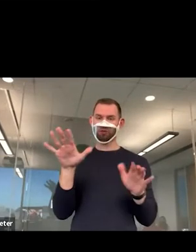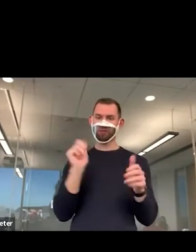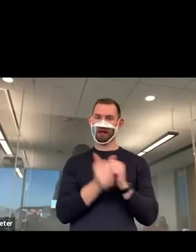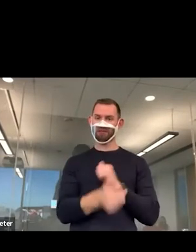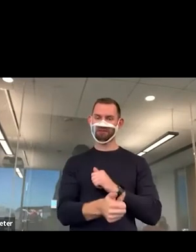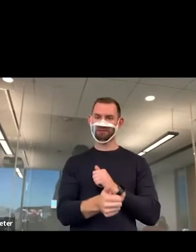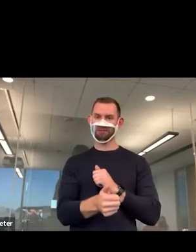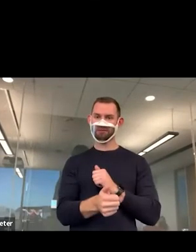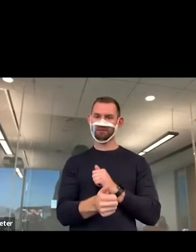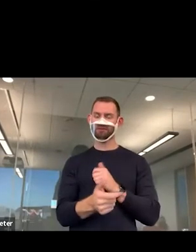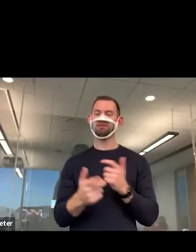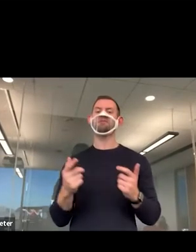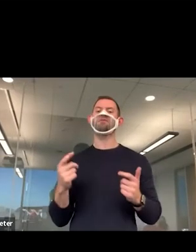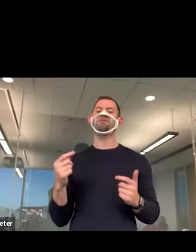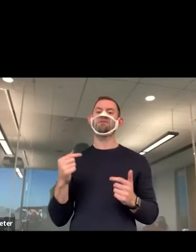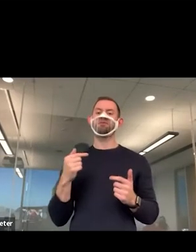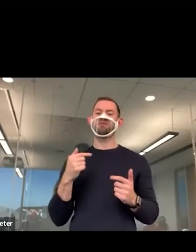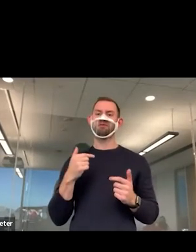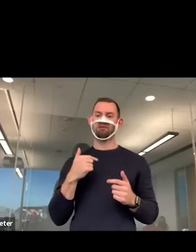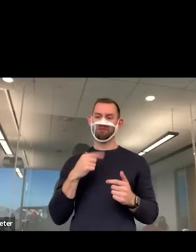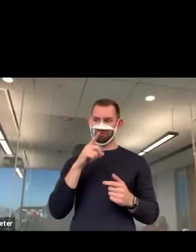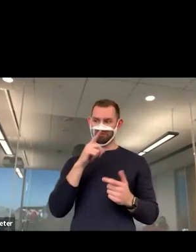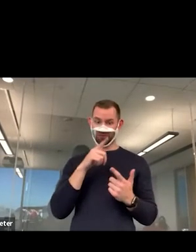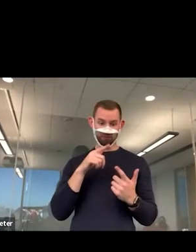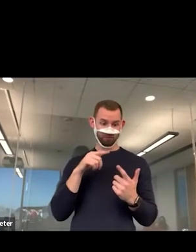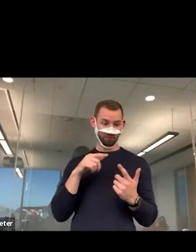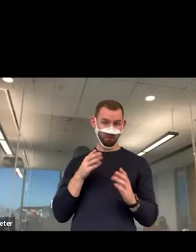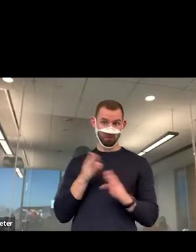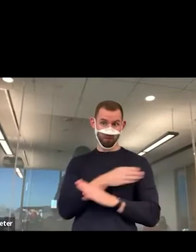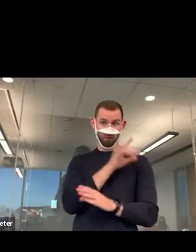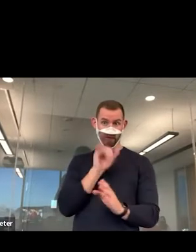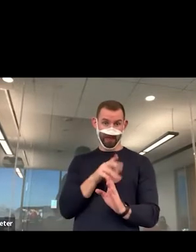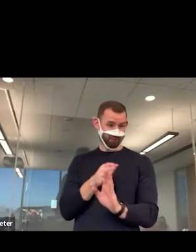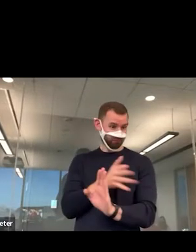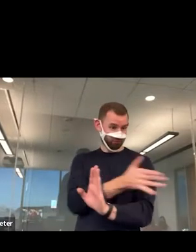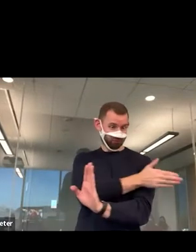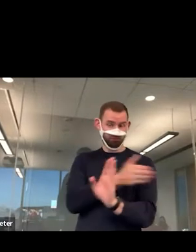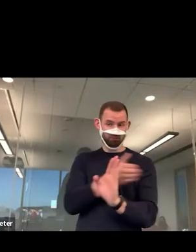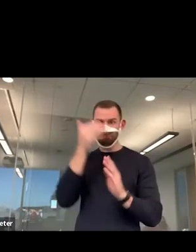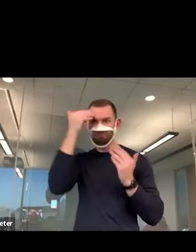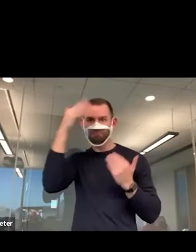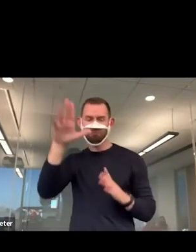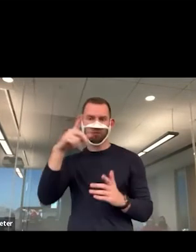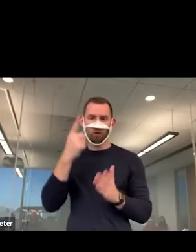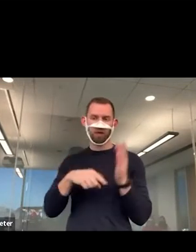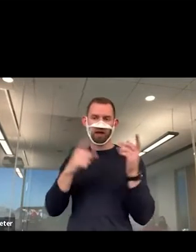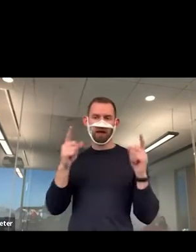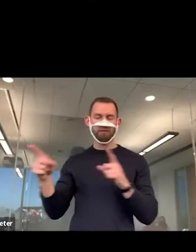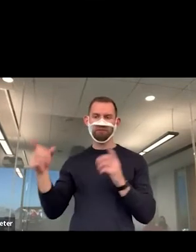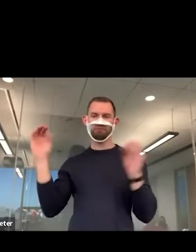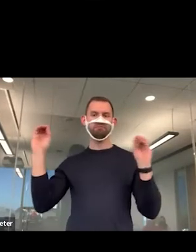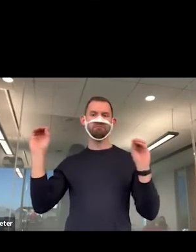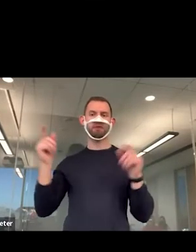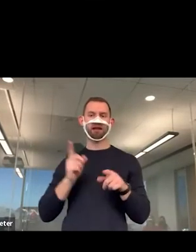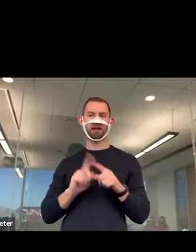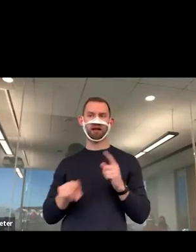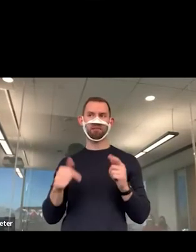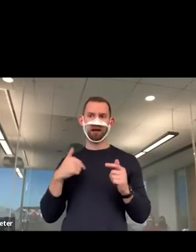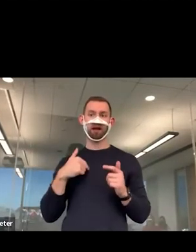up to that although i was the beneficiary of all the the leaders in the disability rights movement